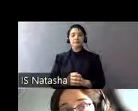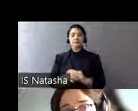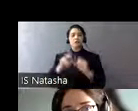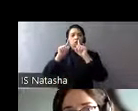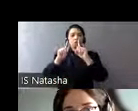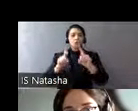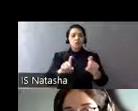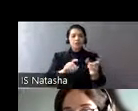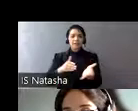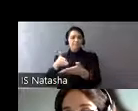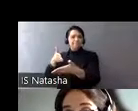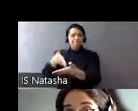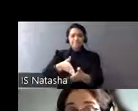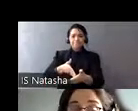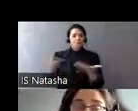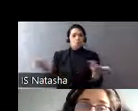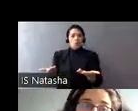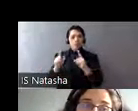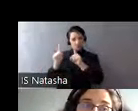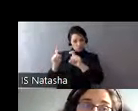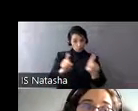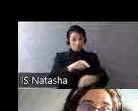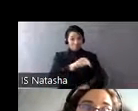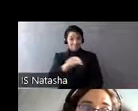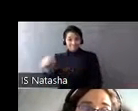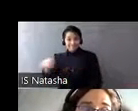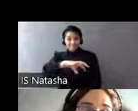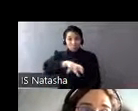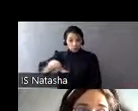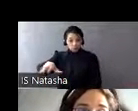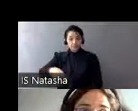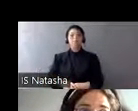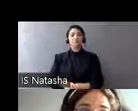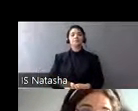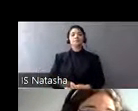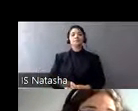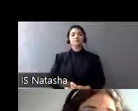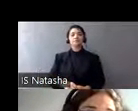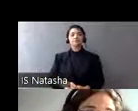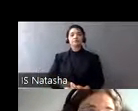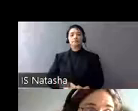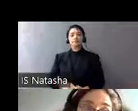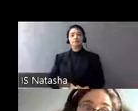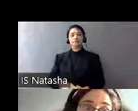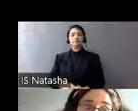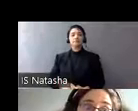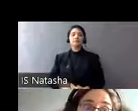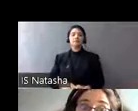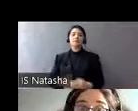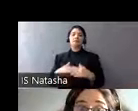We ask what kind of challenges there were. Most common ones were availability of data.